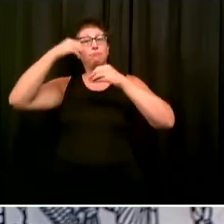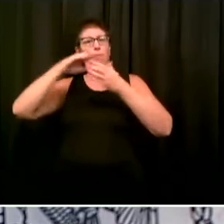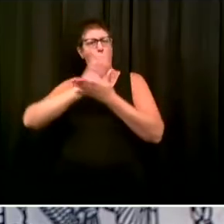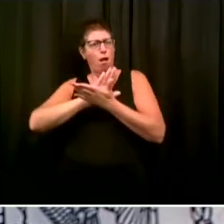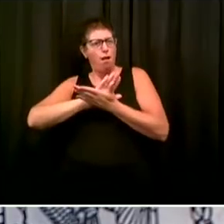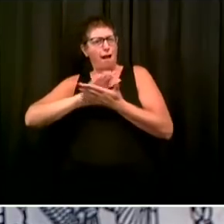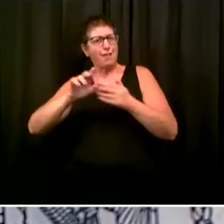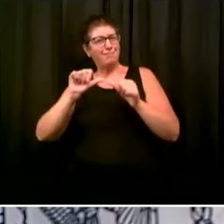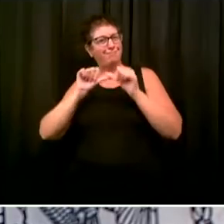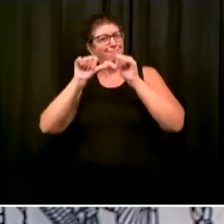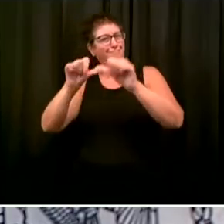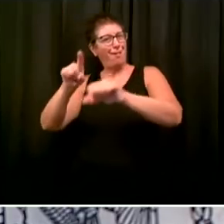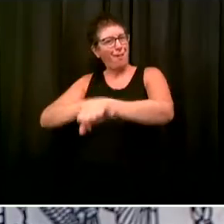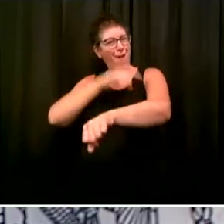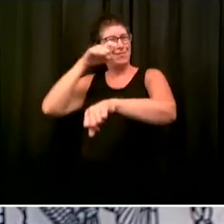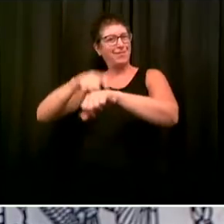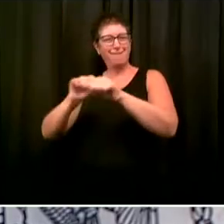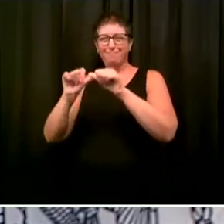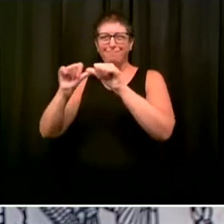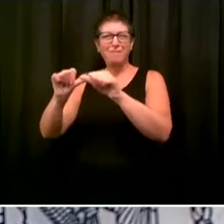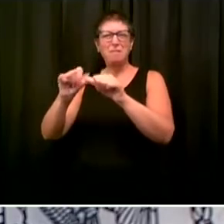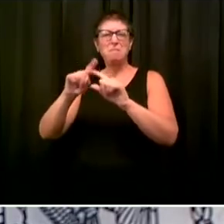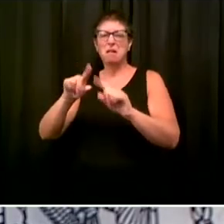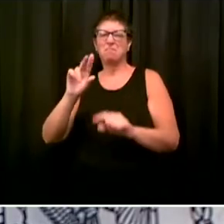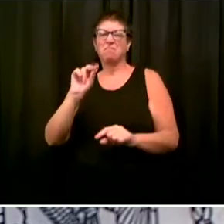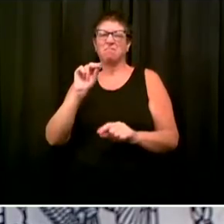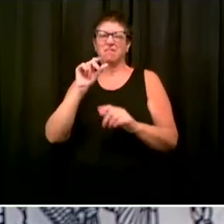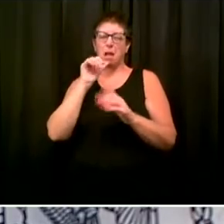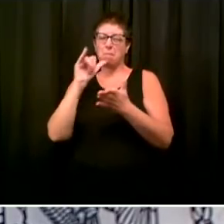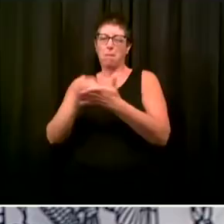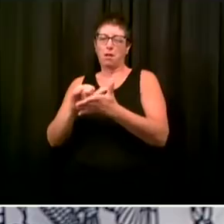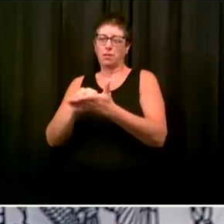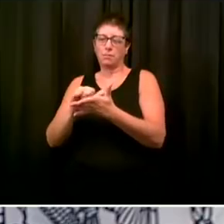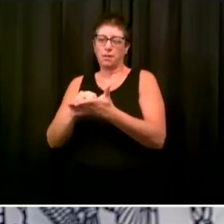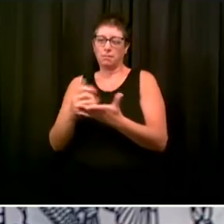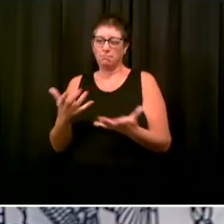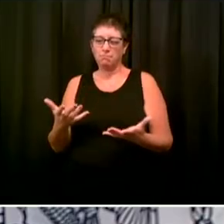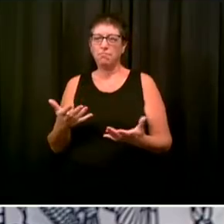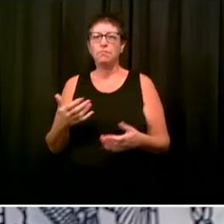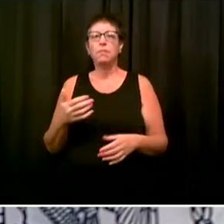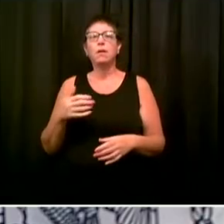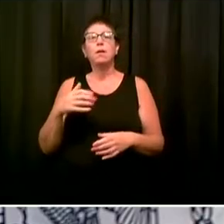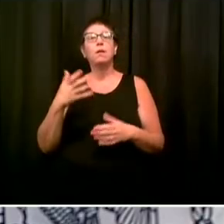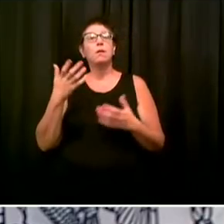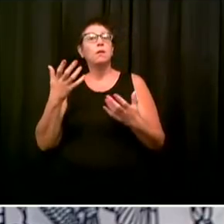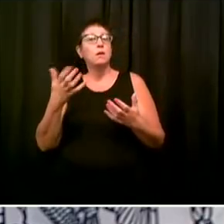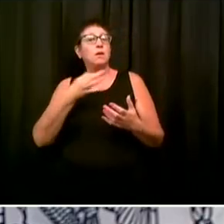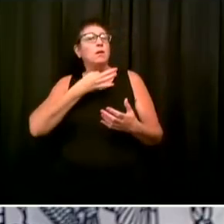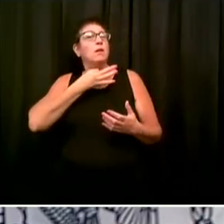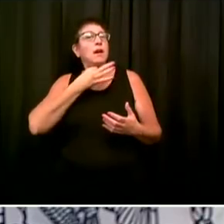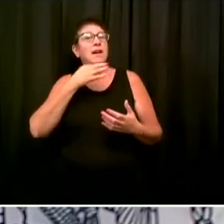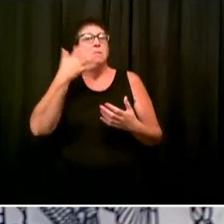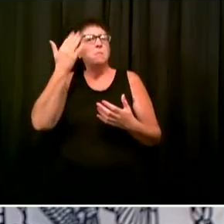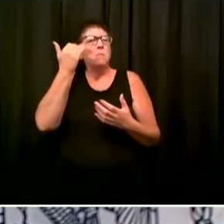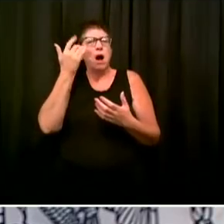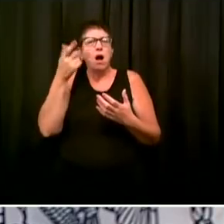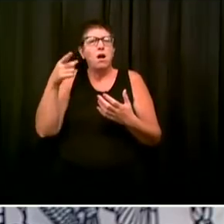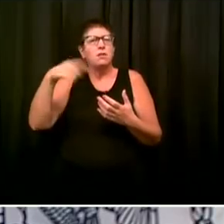Y HOUEARD THE QUESTION FROM RESTAURANTS ABOUTHEN D DINING MIGHT RETURN, YOU SAID THERE IS NO PLAN BUT